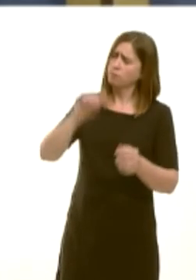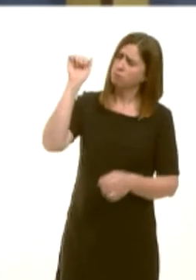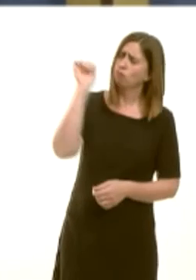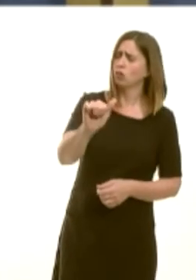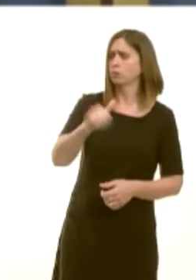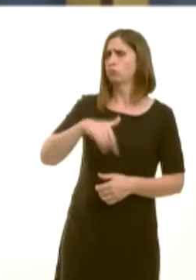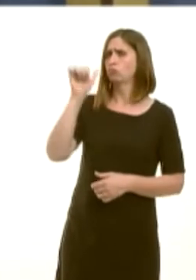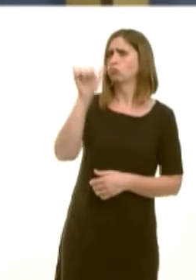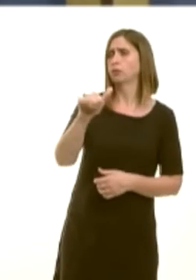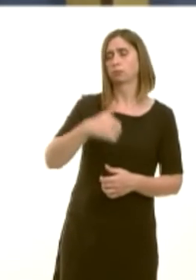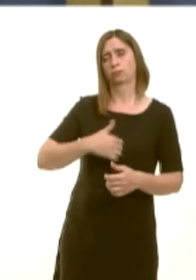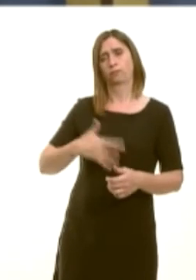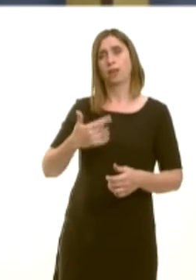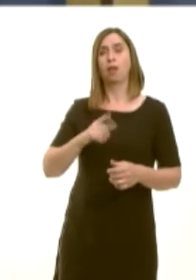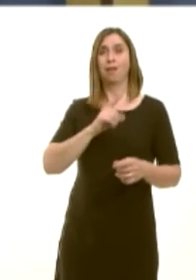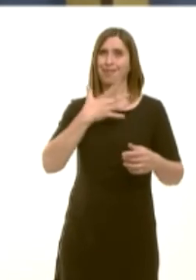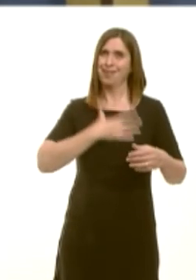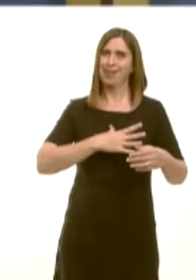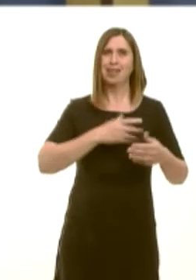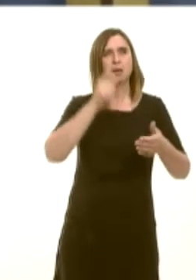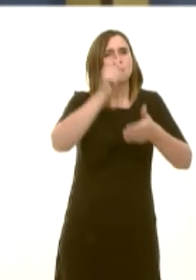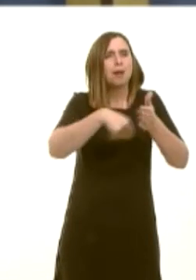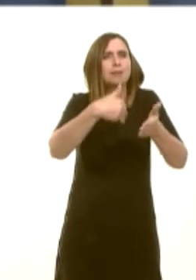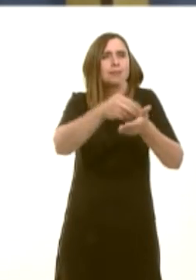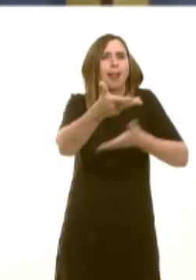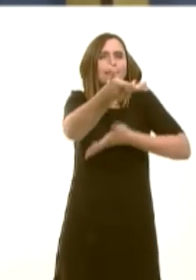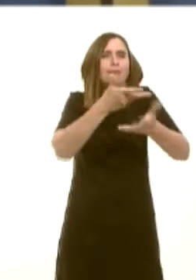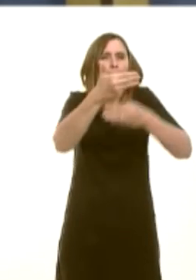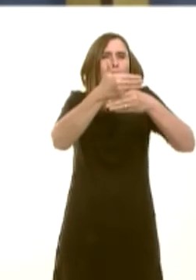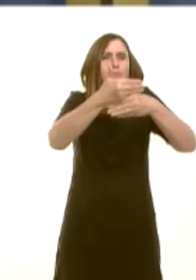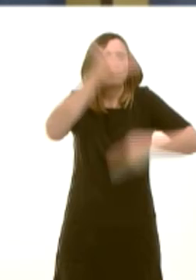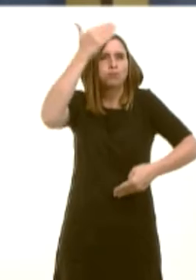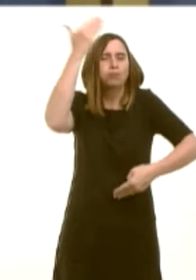it is important that we lower trade barriers, we donít see that as an opening for the privatisation